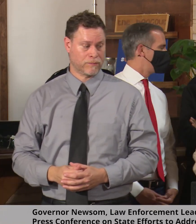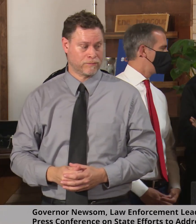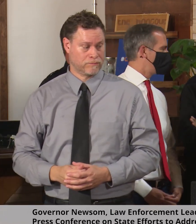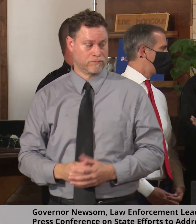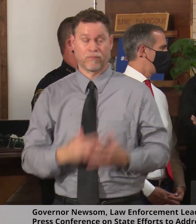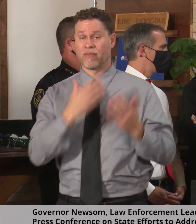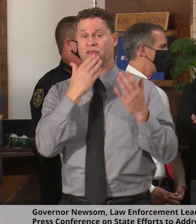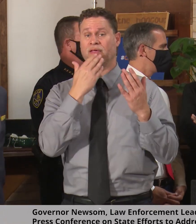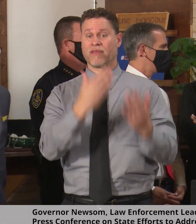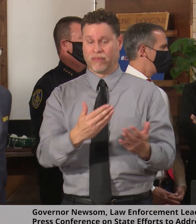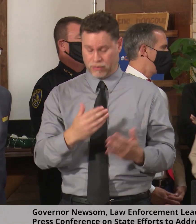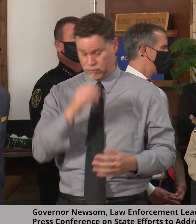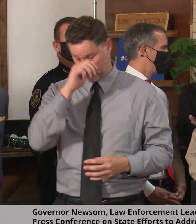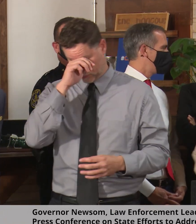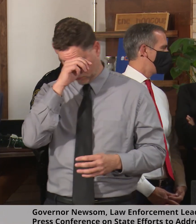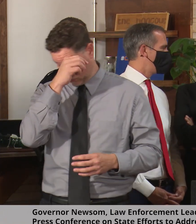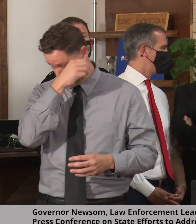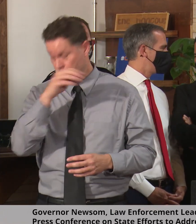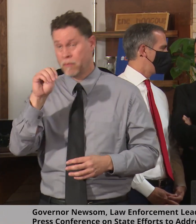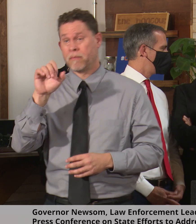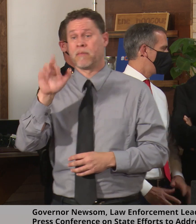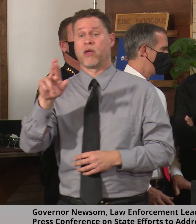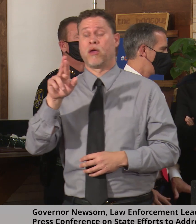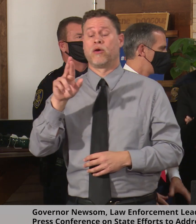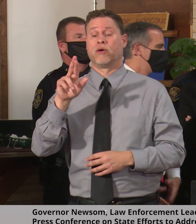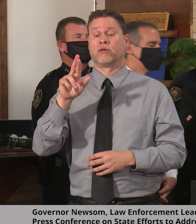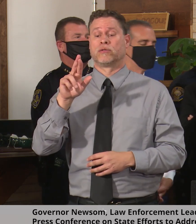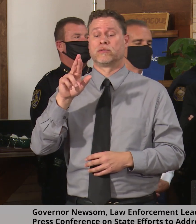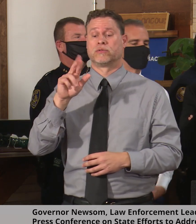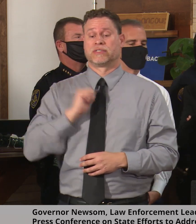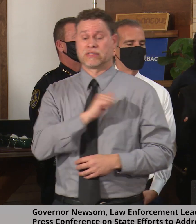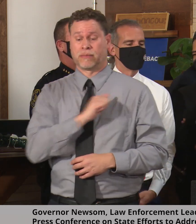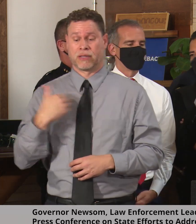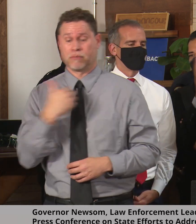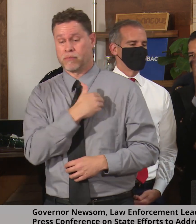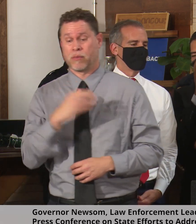Thank you there assembly member O'Donnell and thank you for the introduction. I really